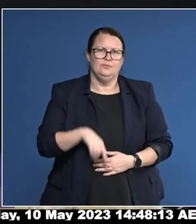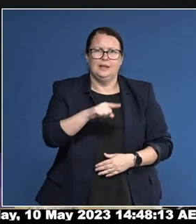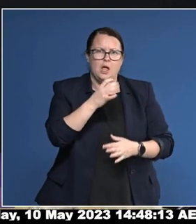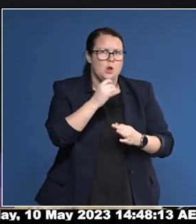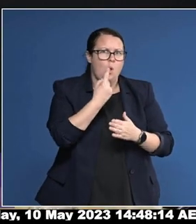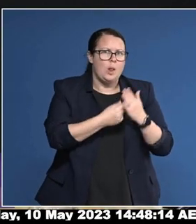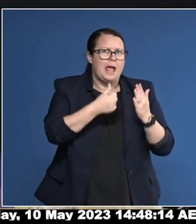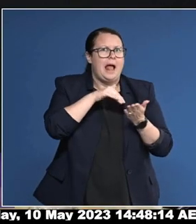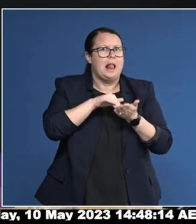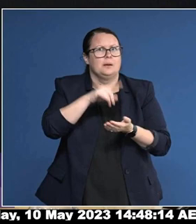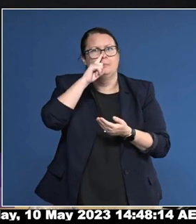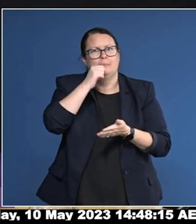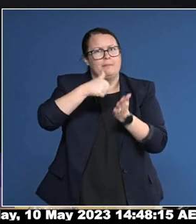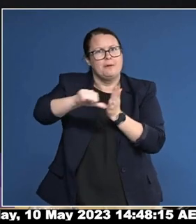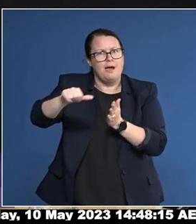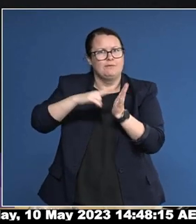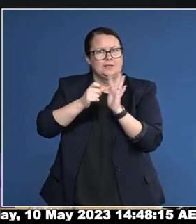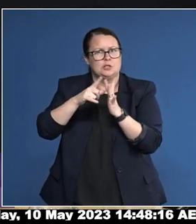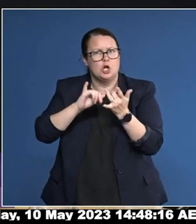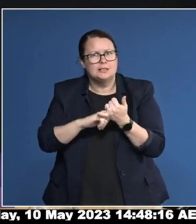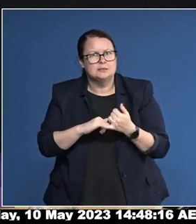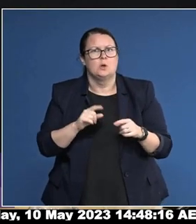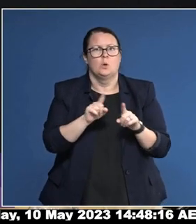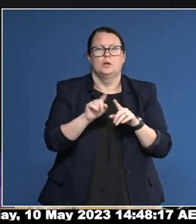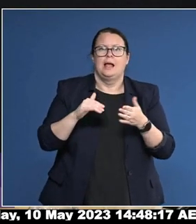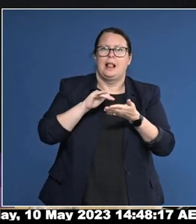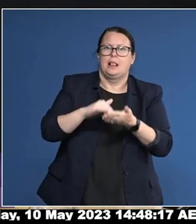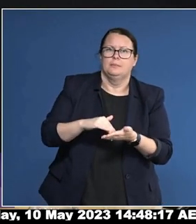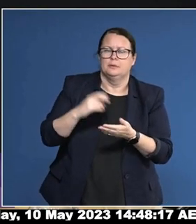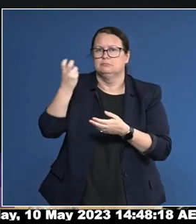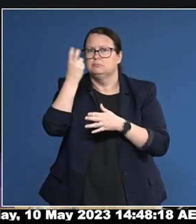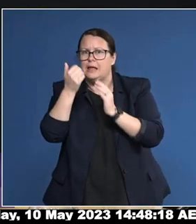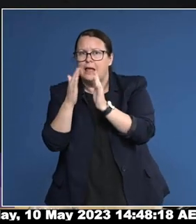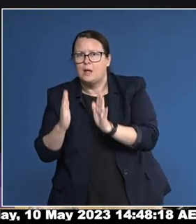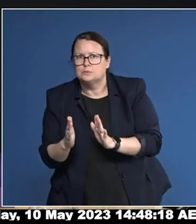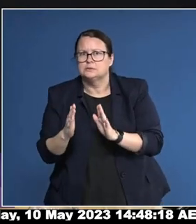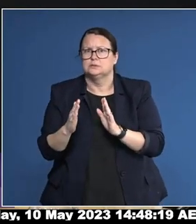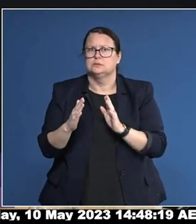So, if I was accessing housing, for example, I could use - or education if had I a problem.